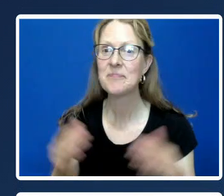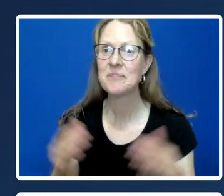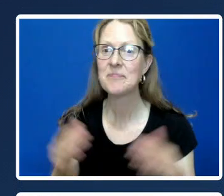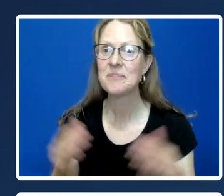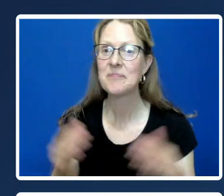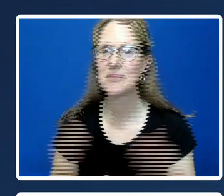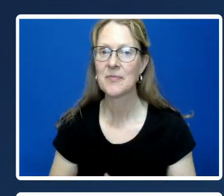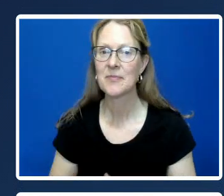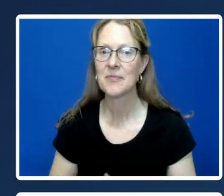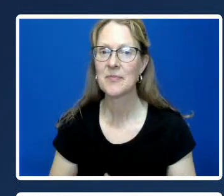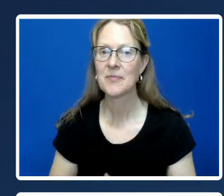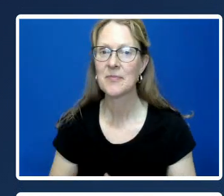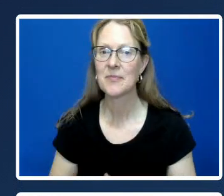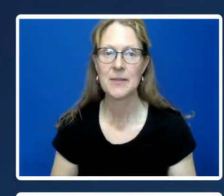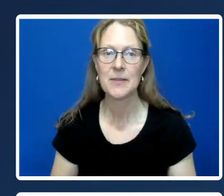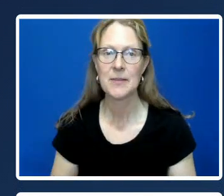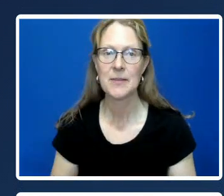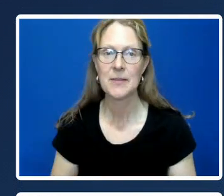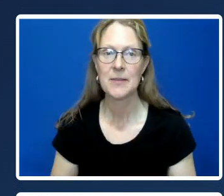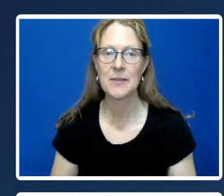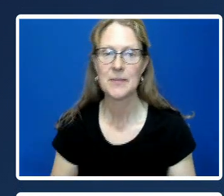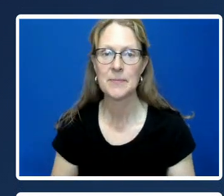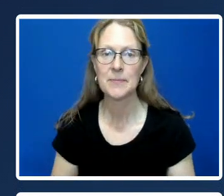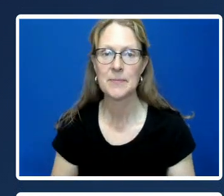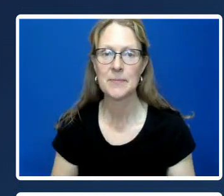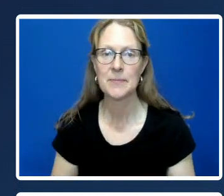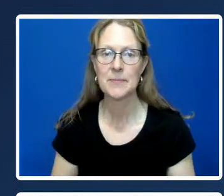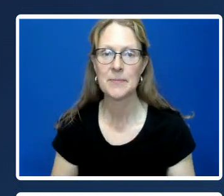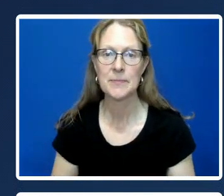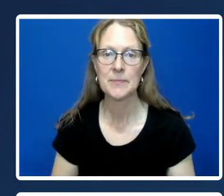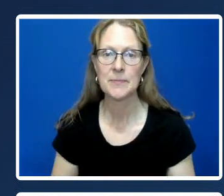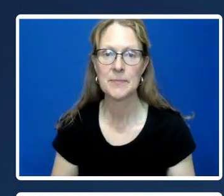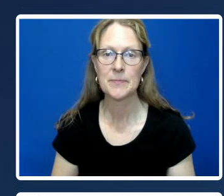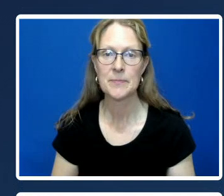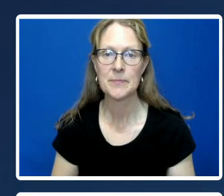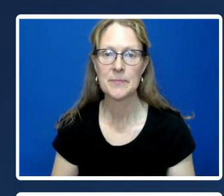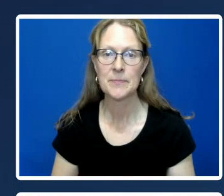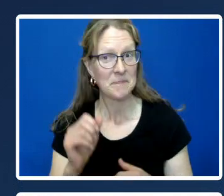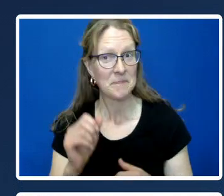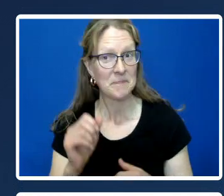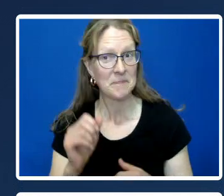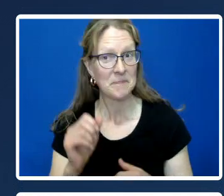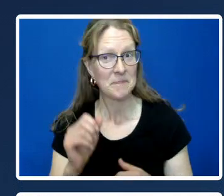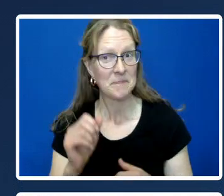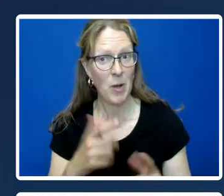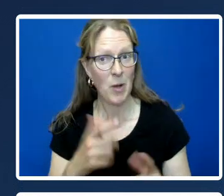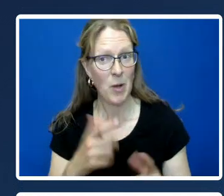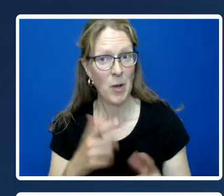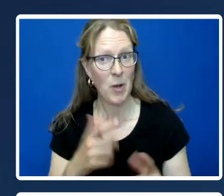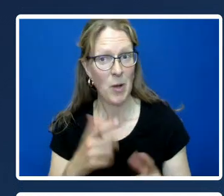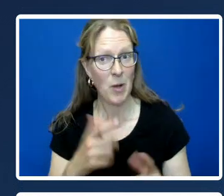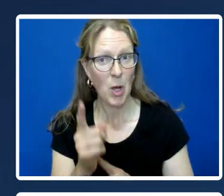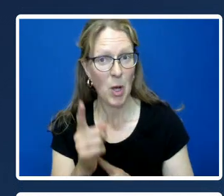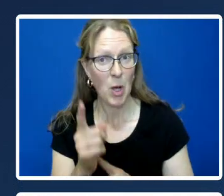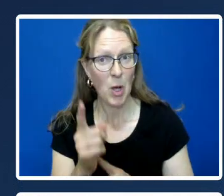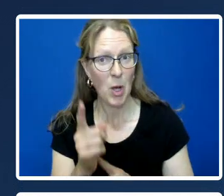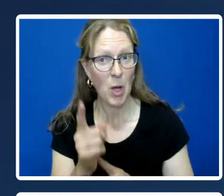Maureen Leary: All right. So, I do -- before I get into this, I do just want to take a moment to again call out some of these comments we're getting in the chat. Thank you all so much for your input. It really